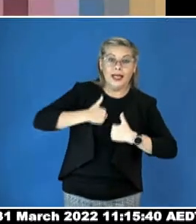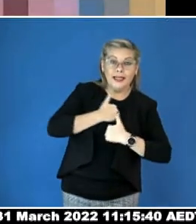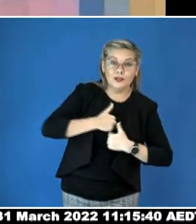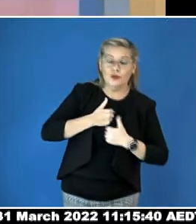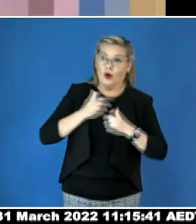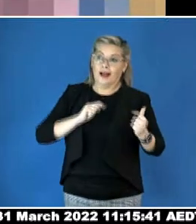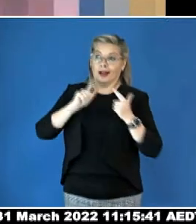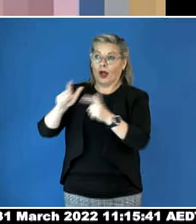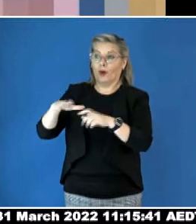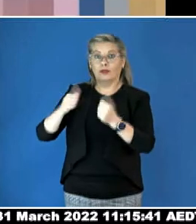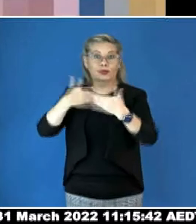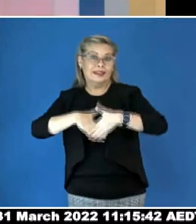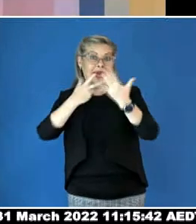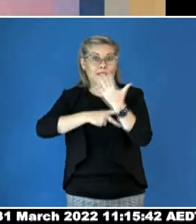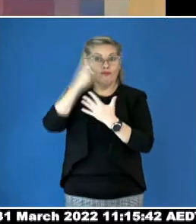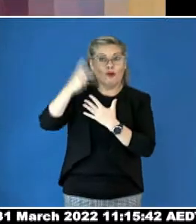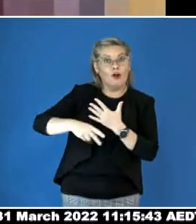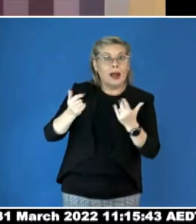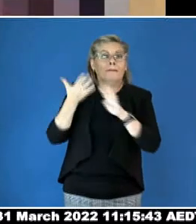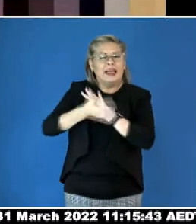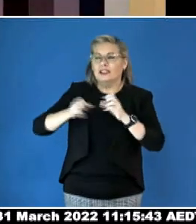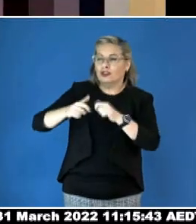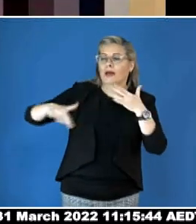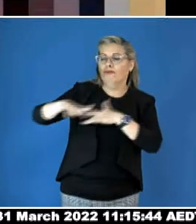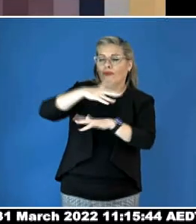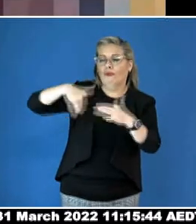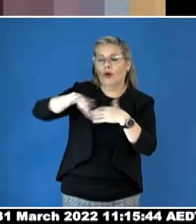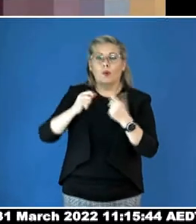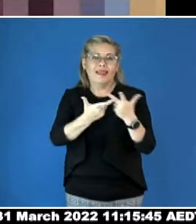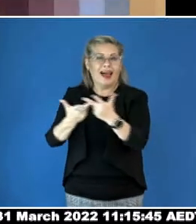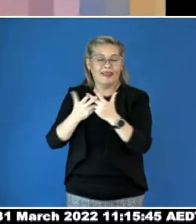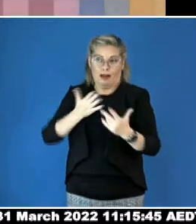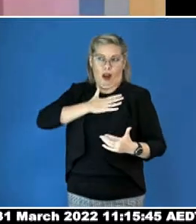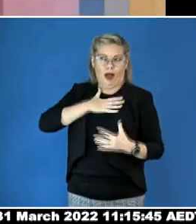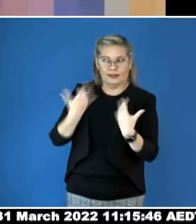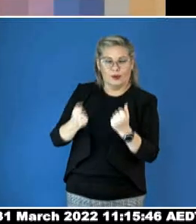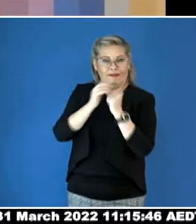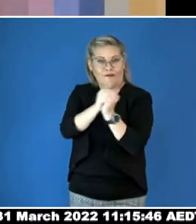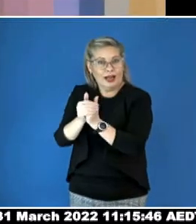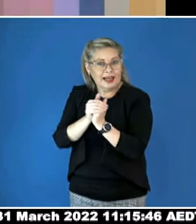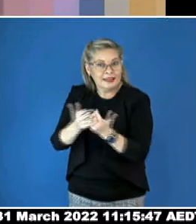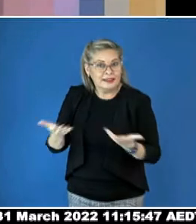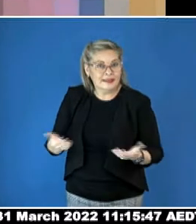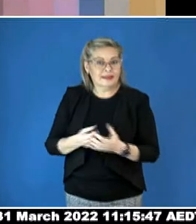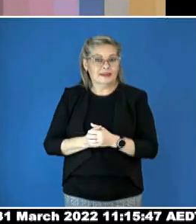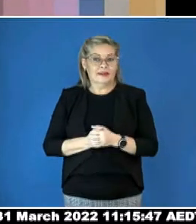a centre where she can mix with other people and be, you know, doing her own thing, to a